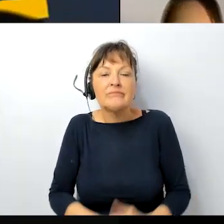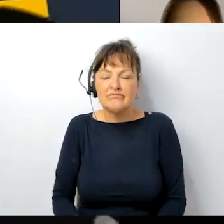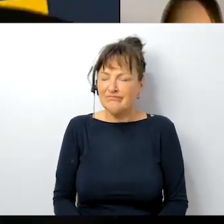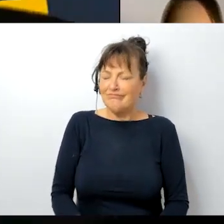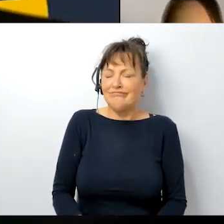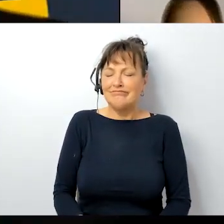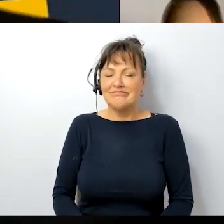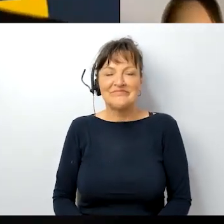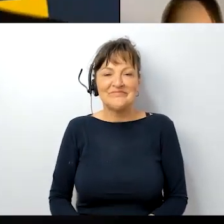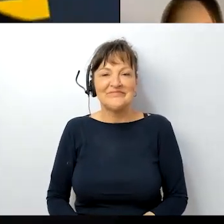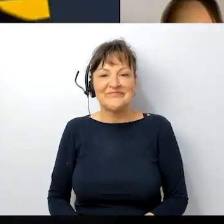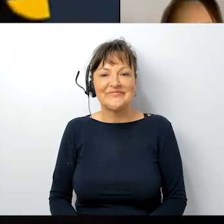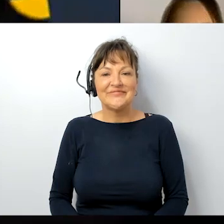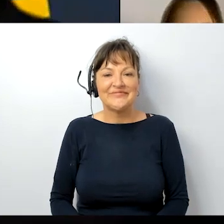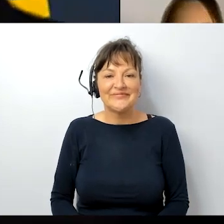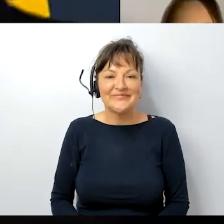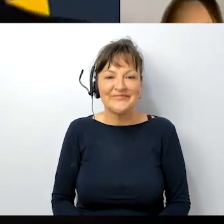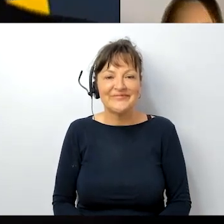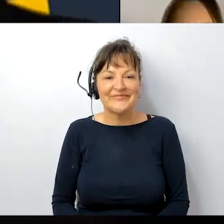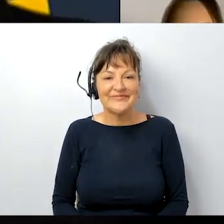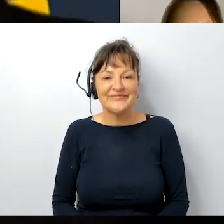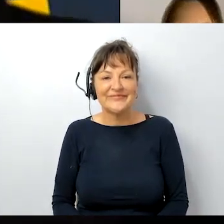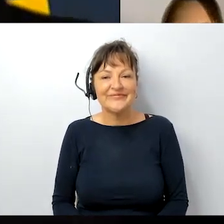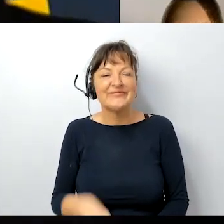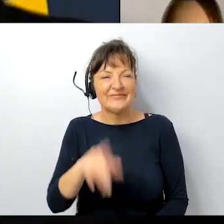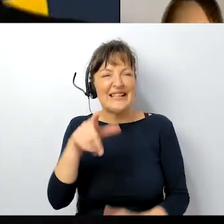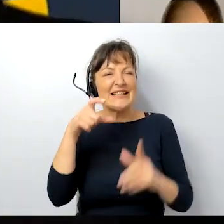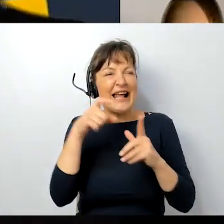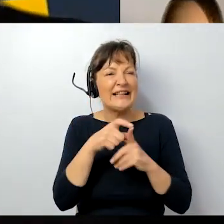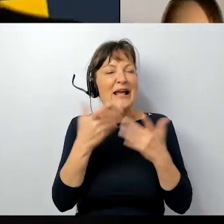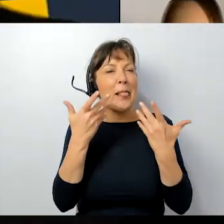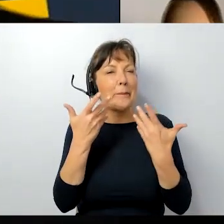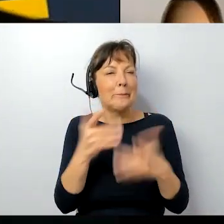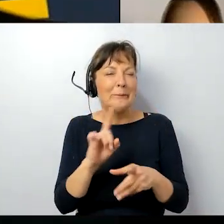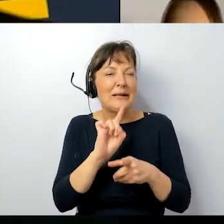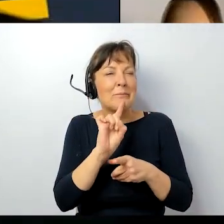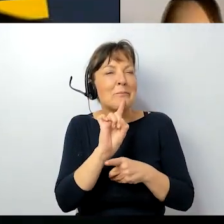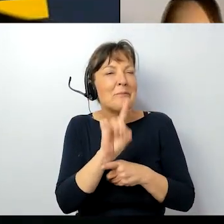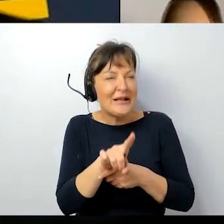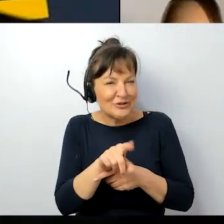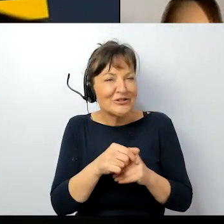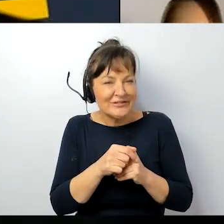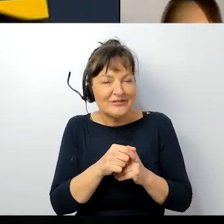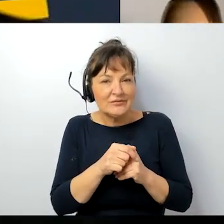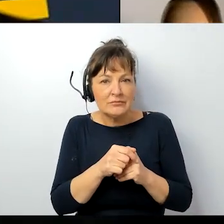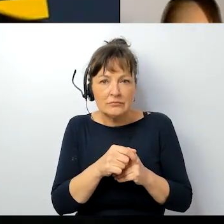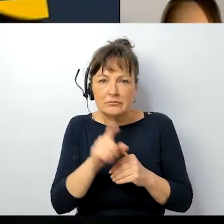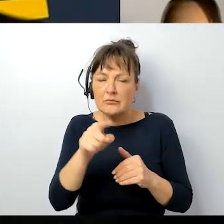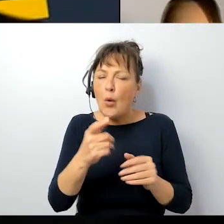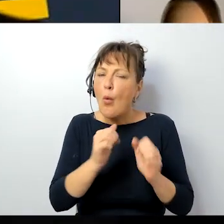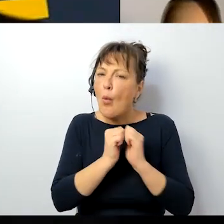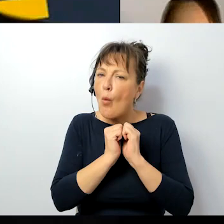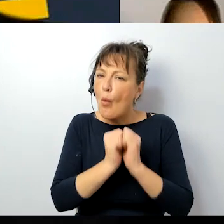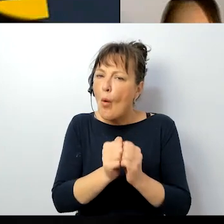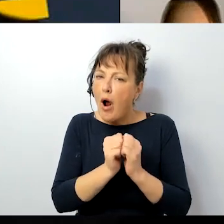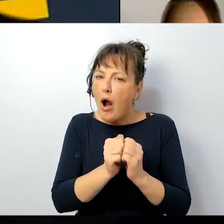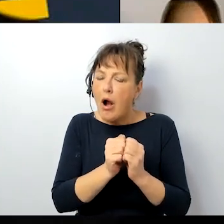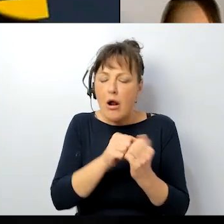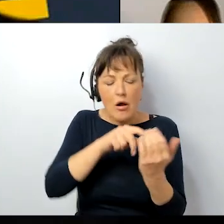about how you should prepare for that interview? Yeah definitely, so Danielle just touched on it